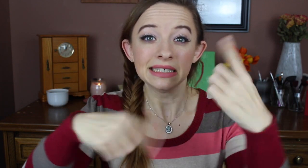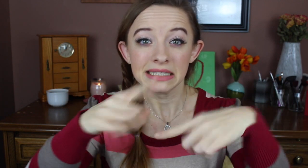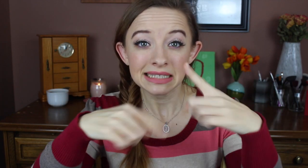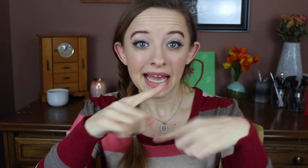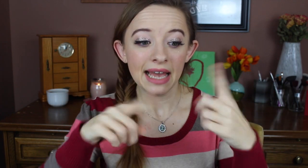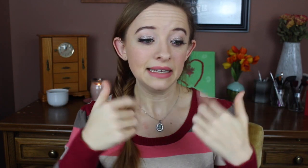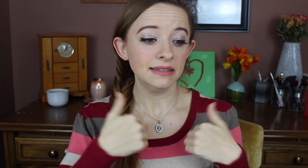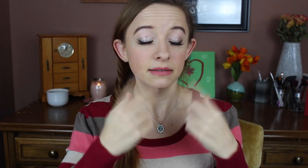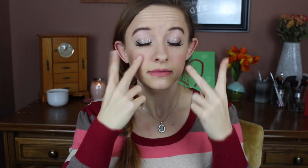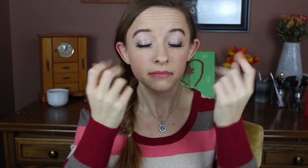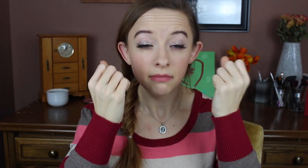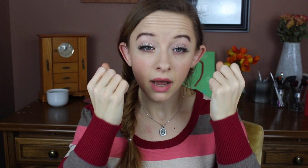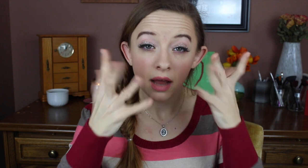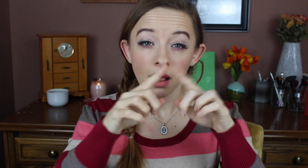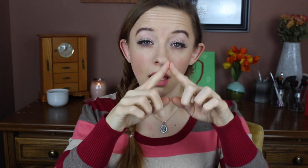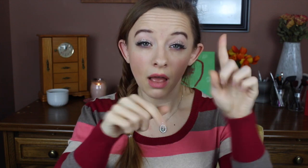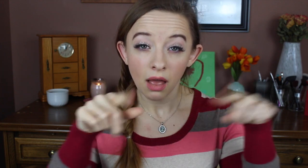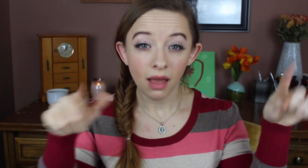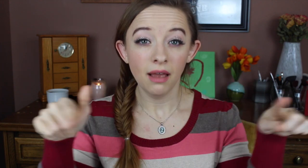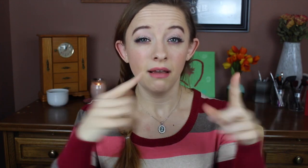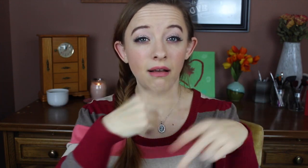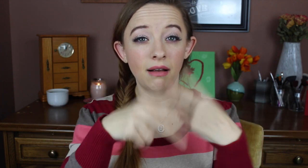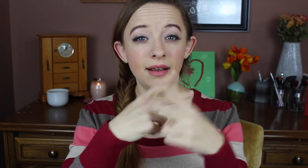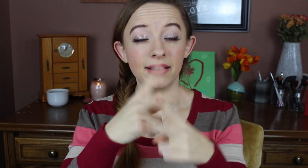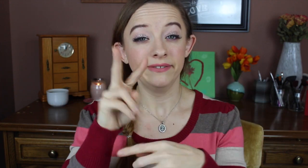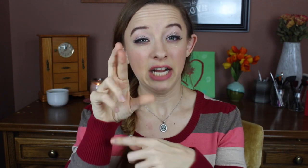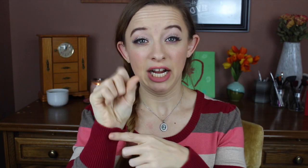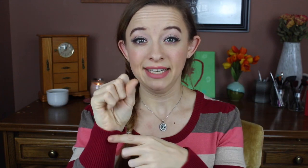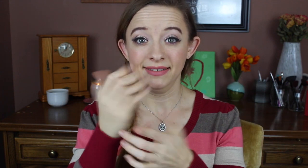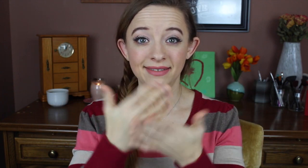you know in different areas, you're gonna have different signs. You know I see a lot of different types